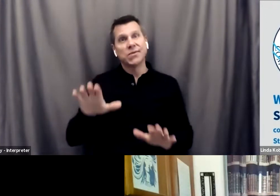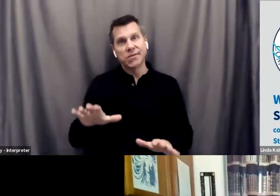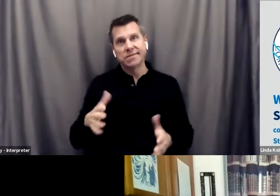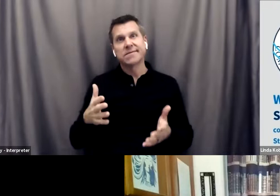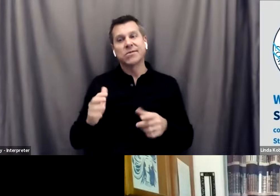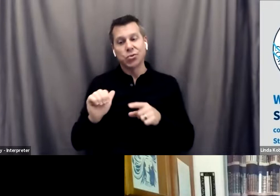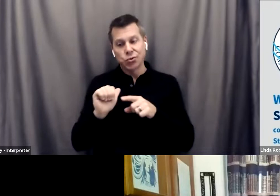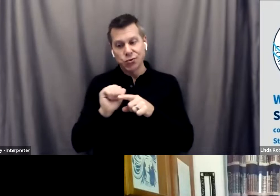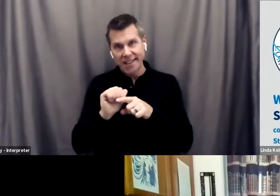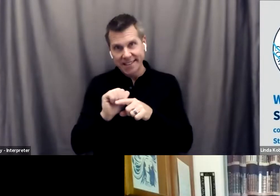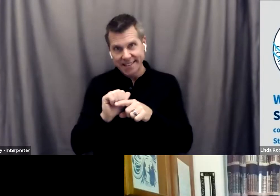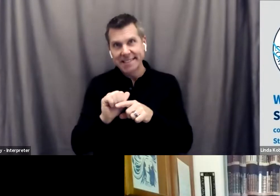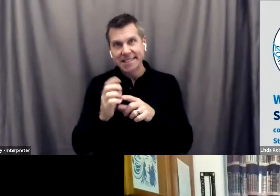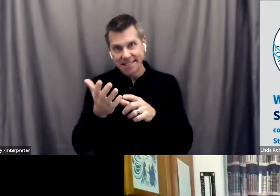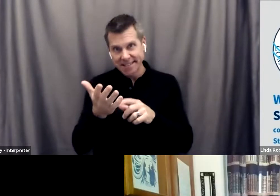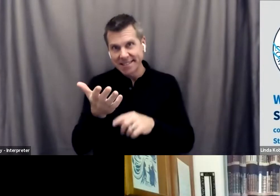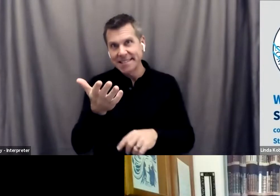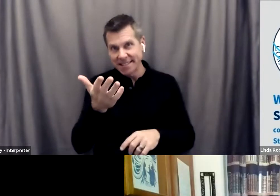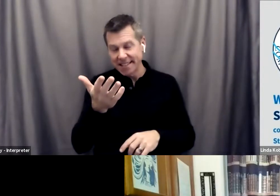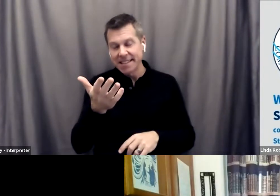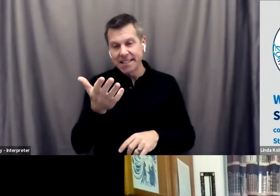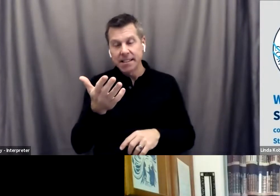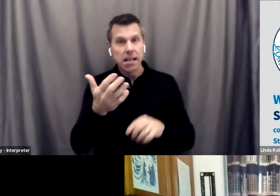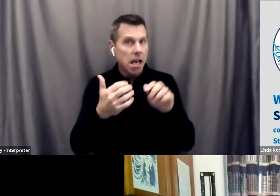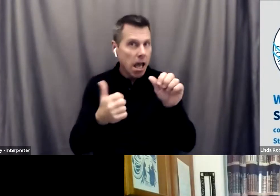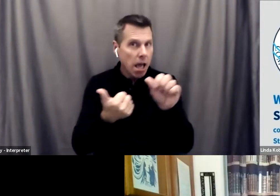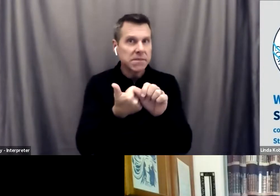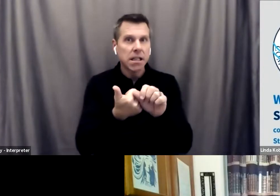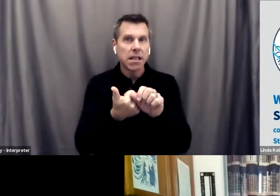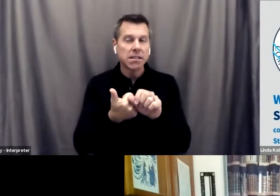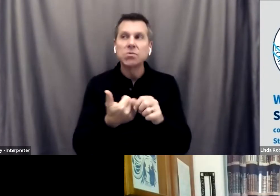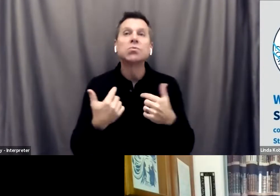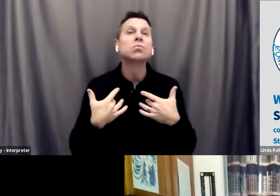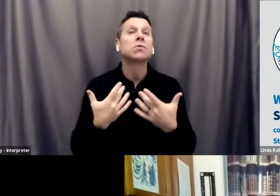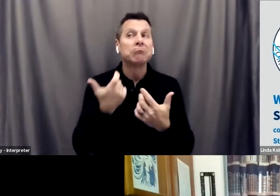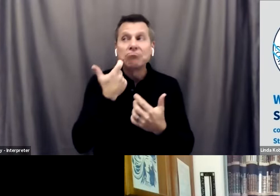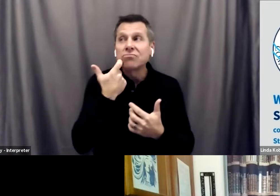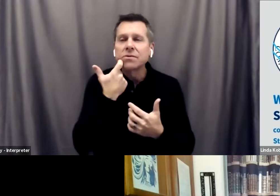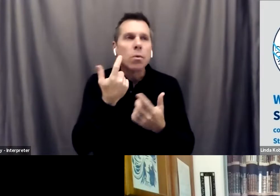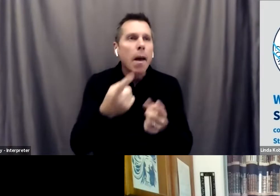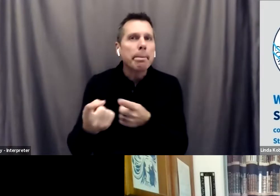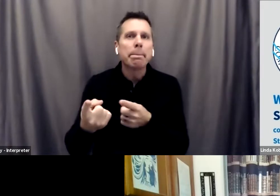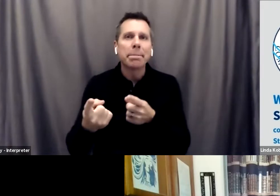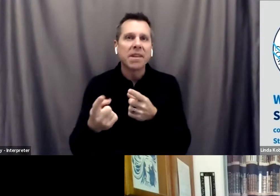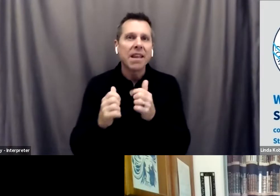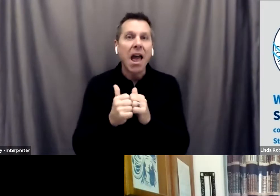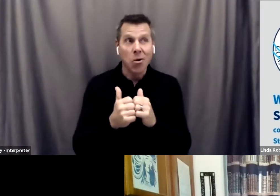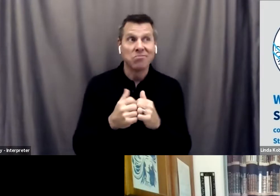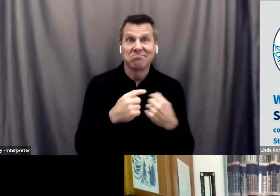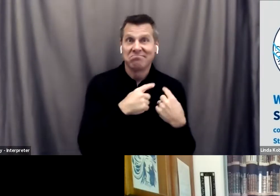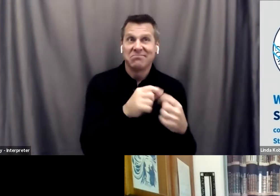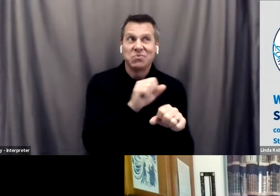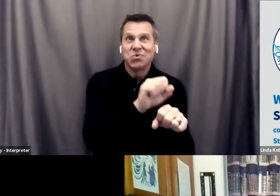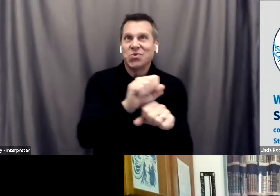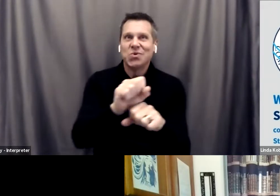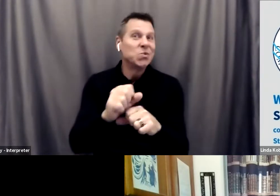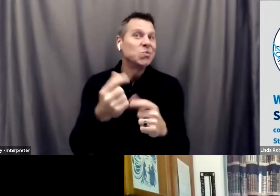I'm hearing you say is just updates and, and insight into the work that's happening all across the campus. We are a very large